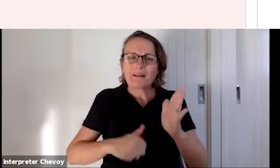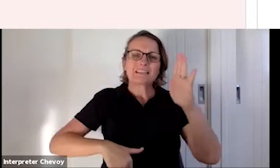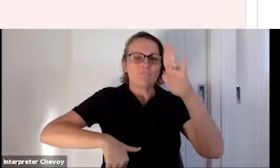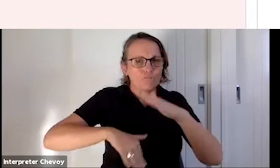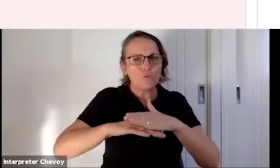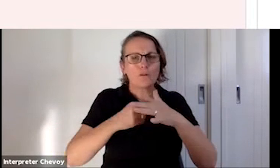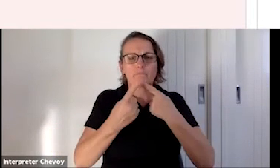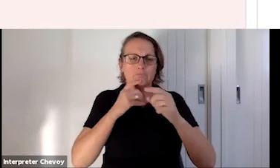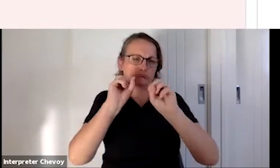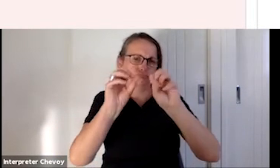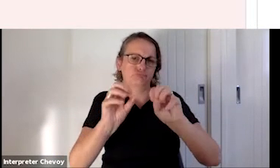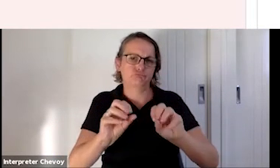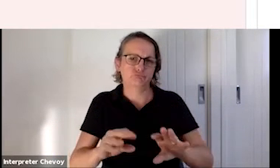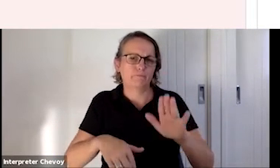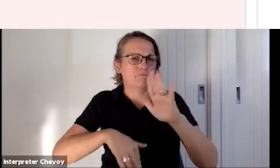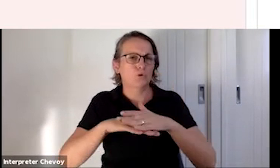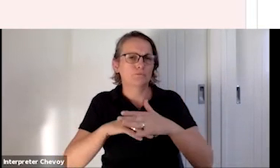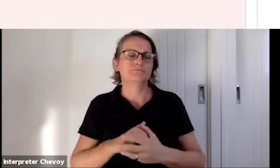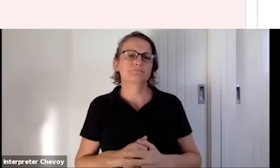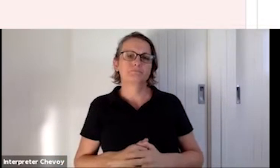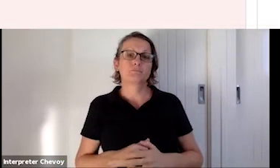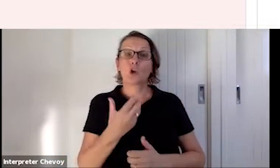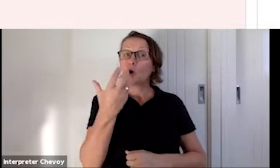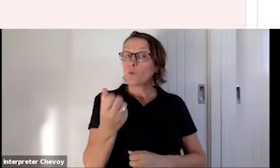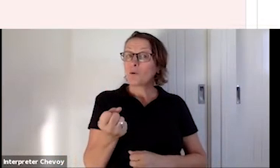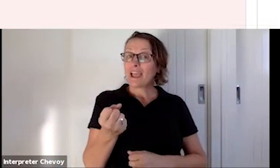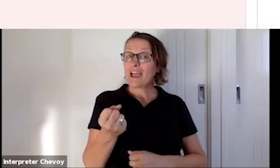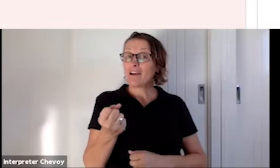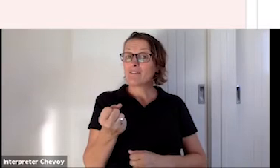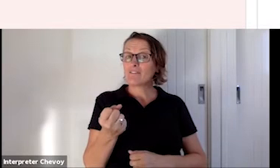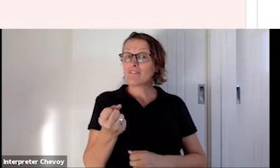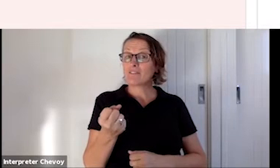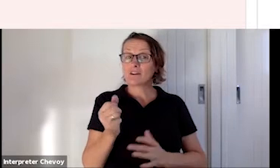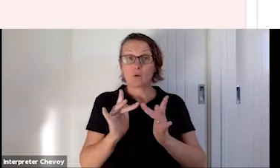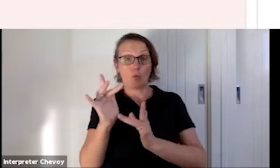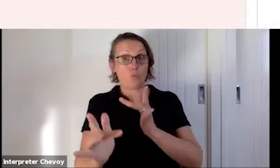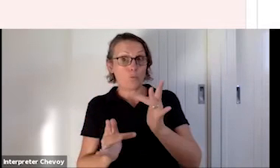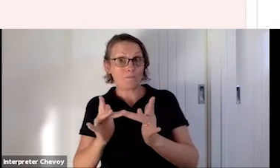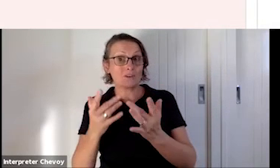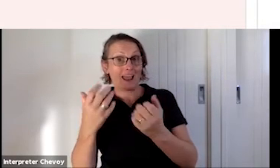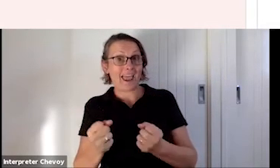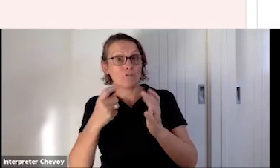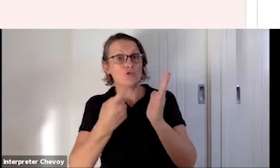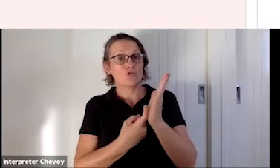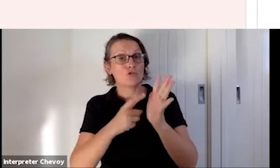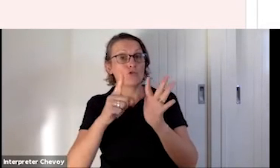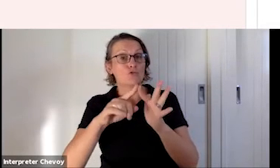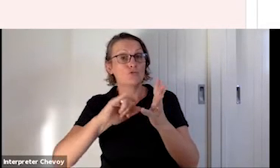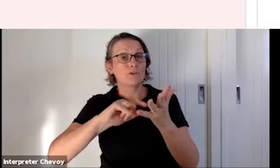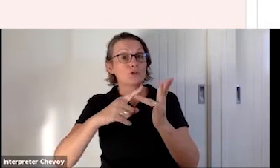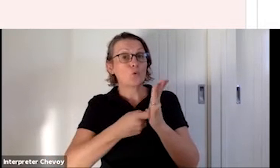We also have a resources page on our website which lists a whole stack of